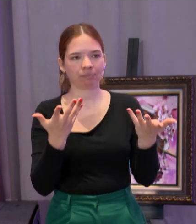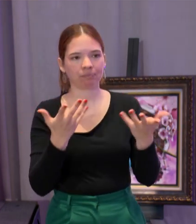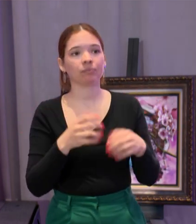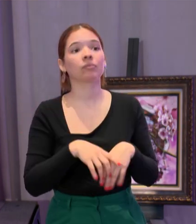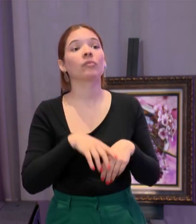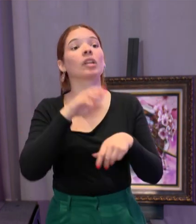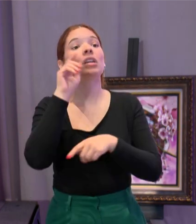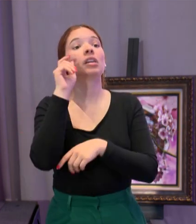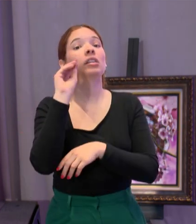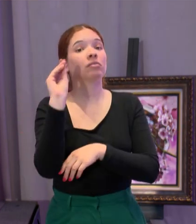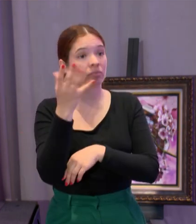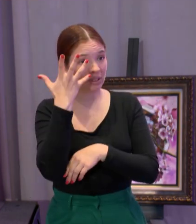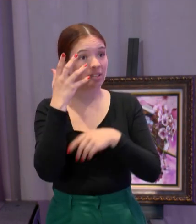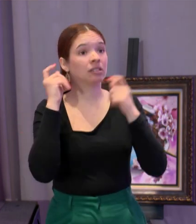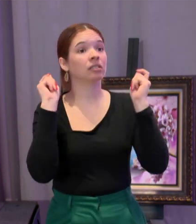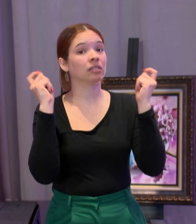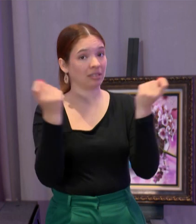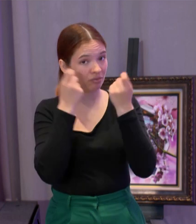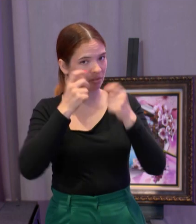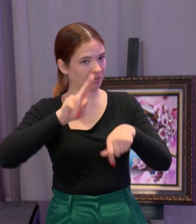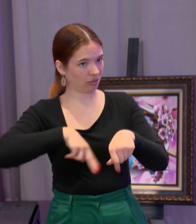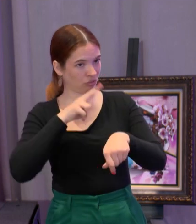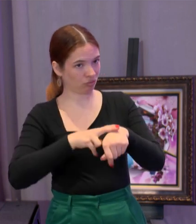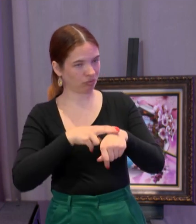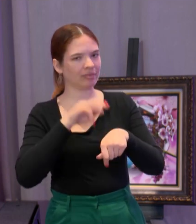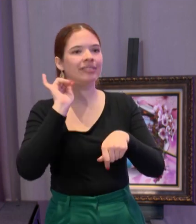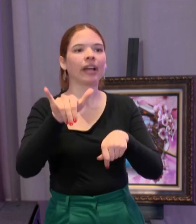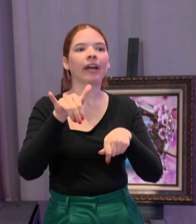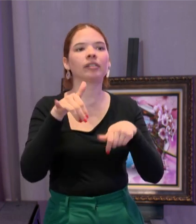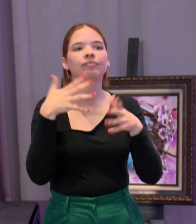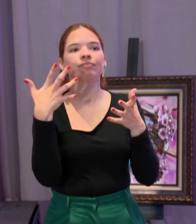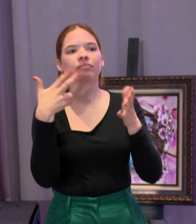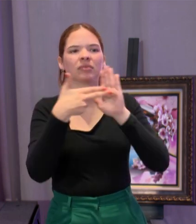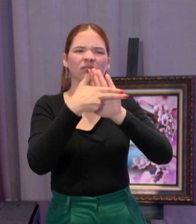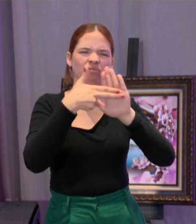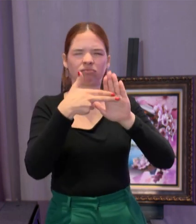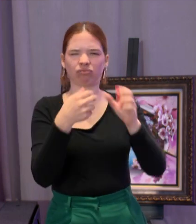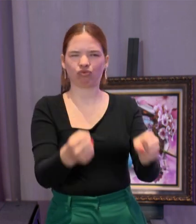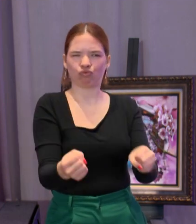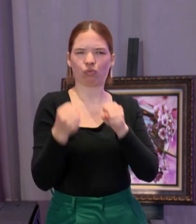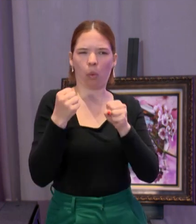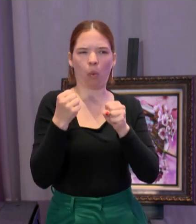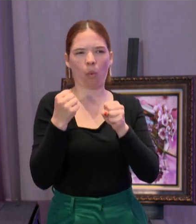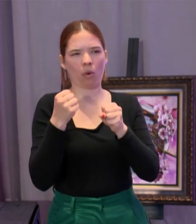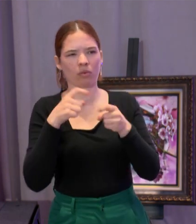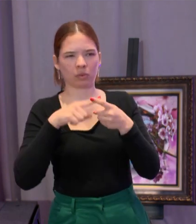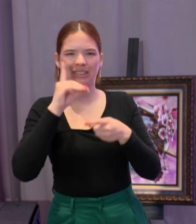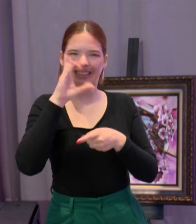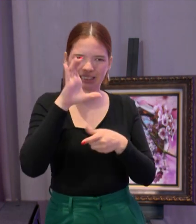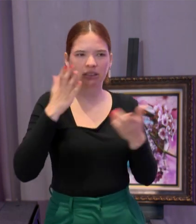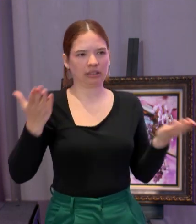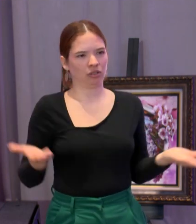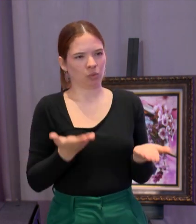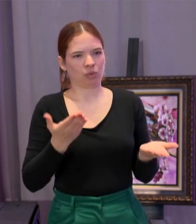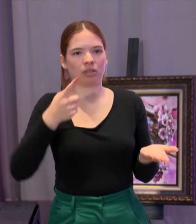THE NATIONAL CHERRY BLOSSOM HAS BUILT AN AMAZING BRAND. WITH THE PARTNERS OF THE CITY TO MAKING SURE THAT PEOPLE KNOW THAT REALLY WASHINGTON, D.C. IS